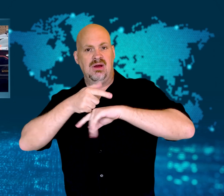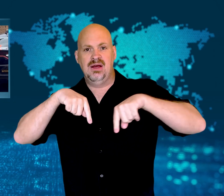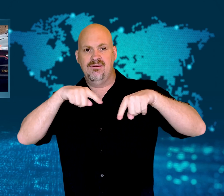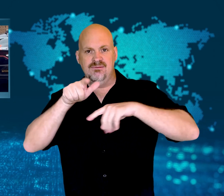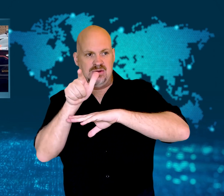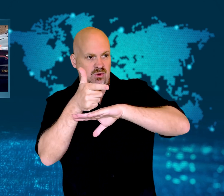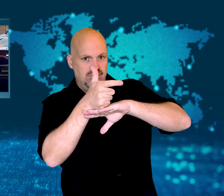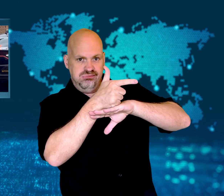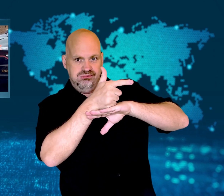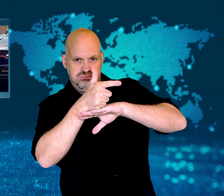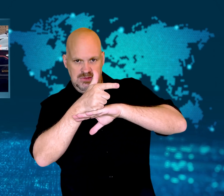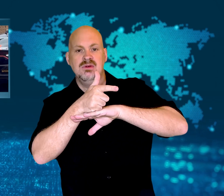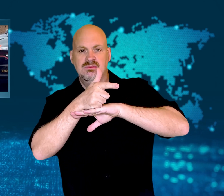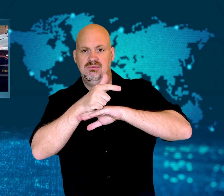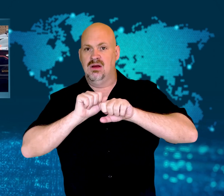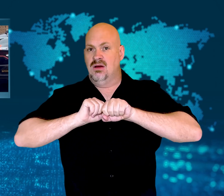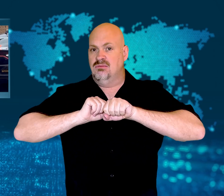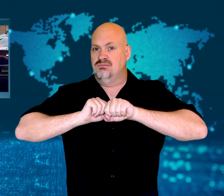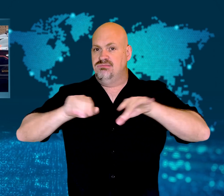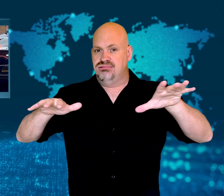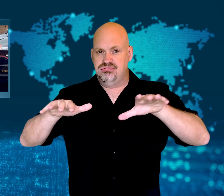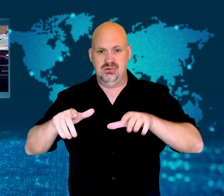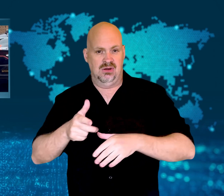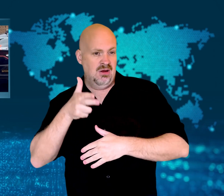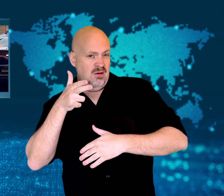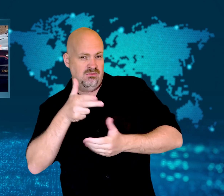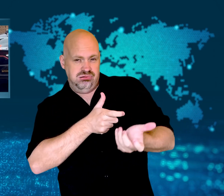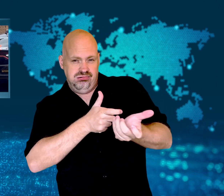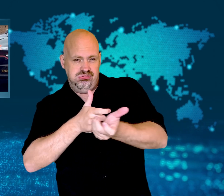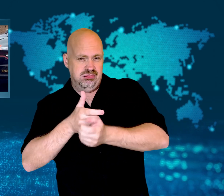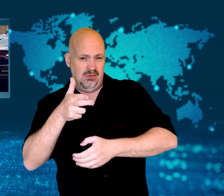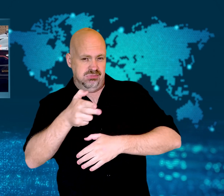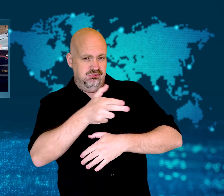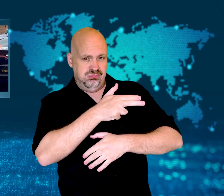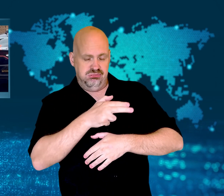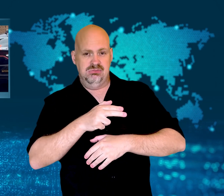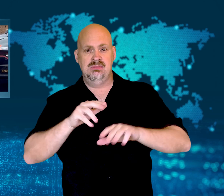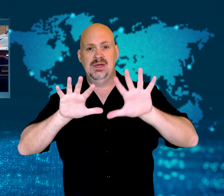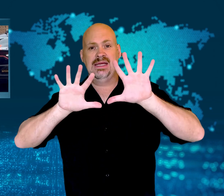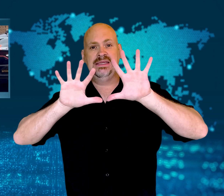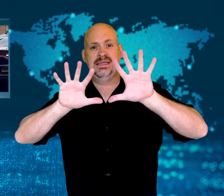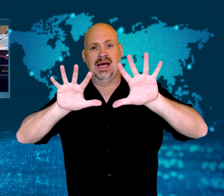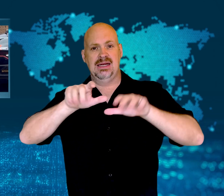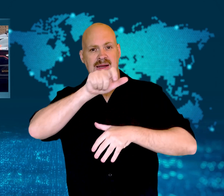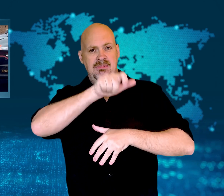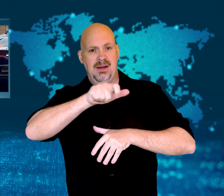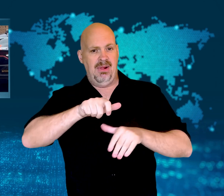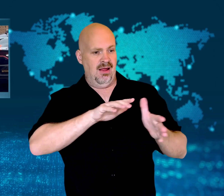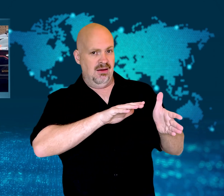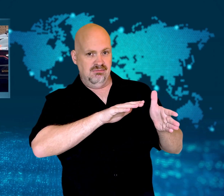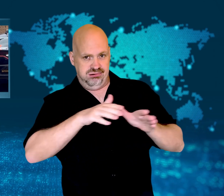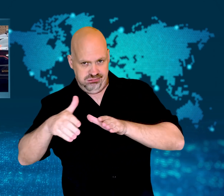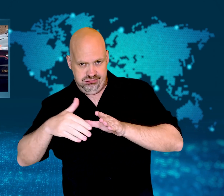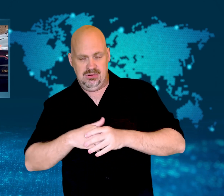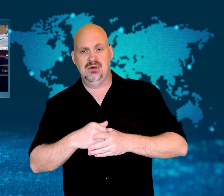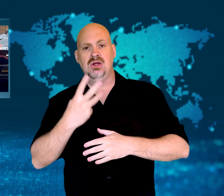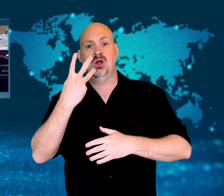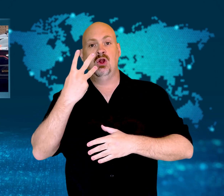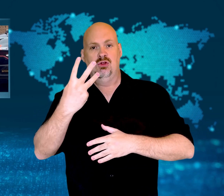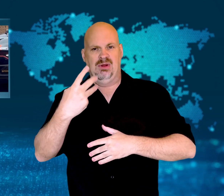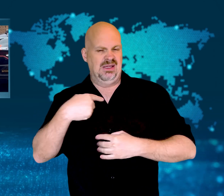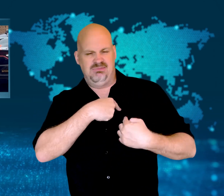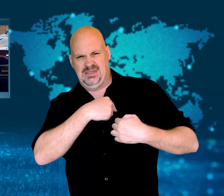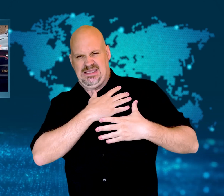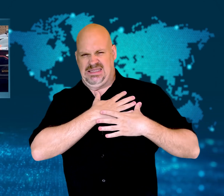to death and wounded 3 others at a Tops Grocery Store in a black neighborhood